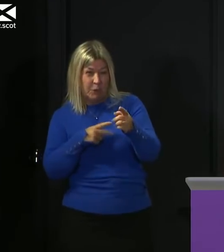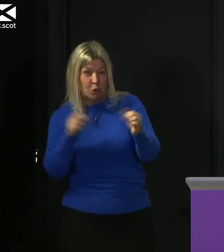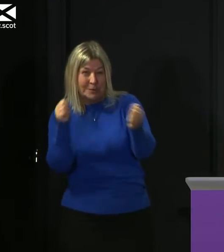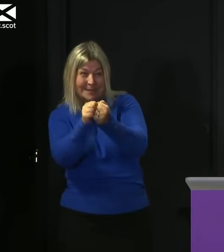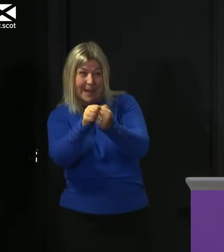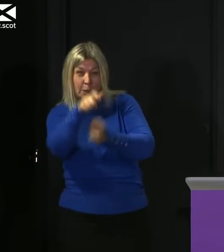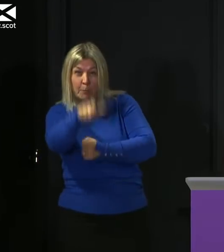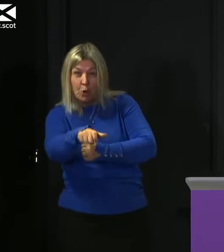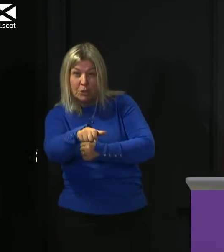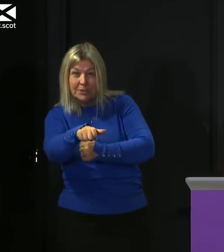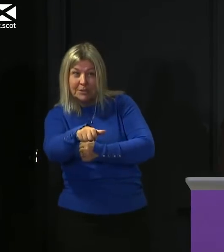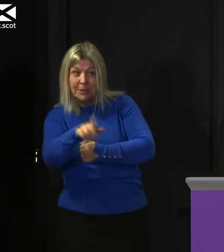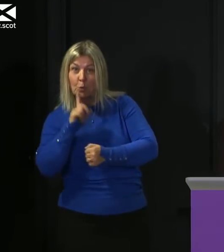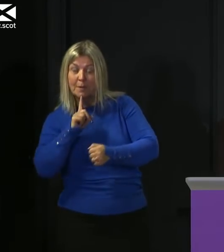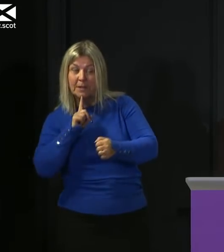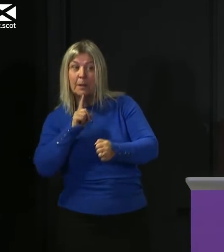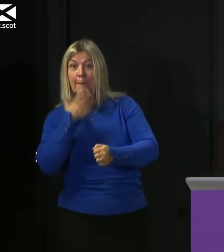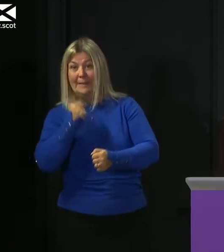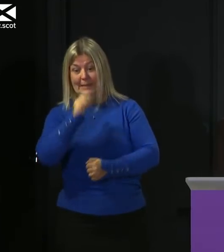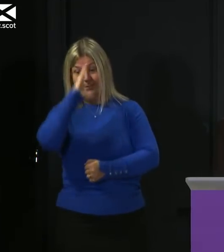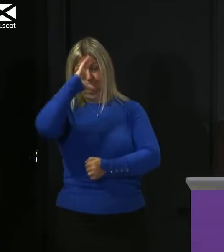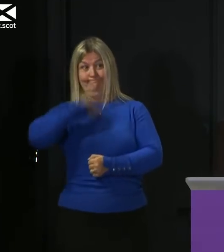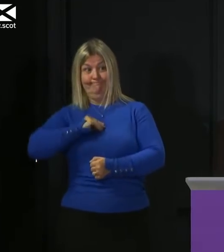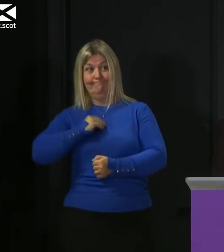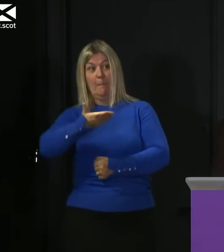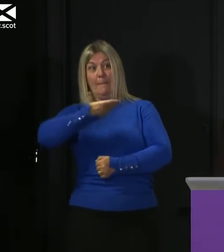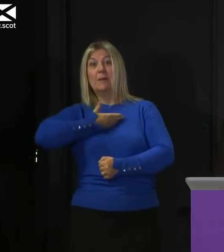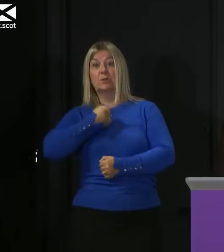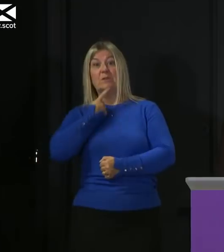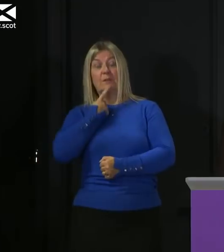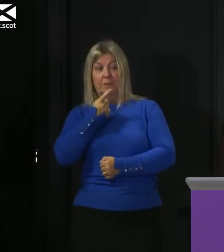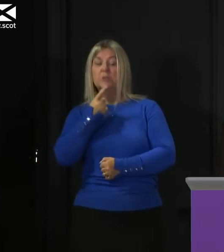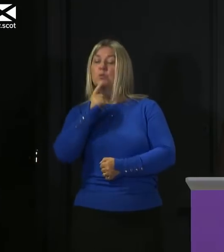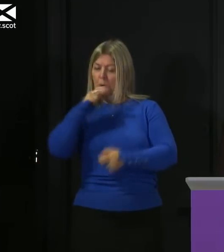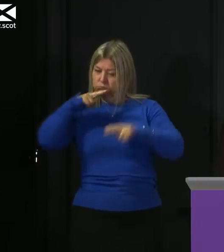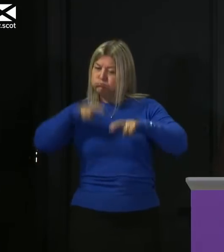you're raising this for to pass the details on to us, we'll look into that later on. I'll ask